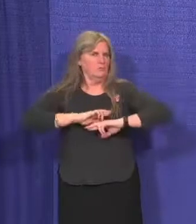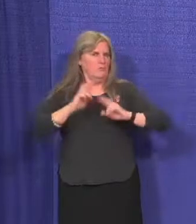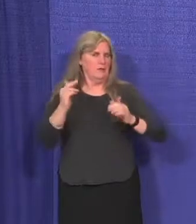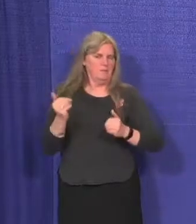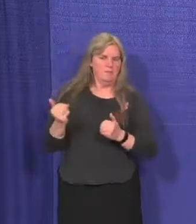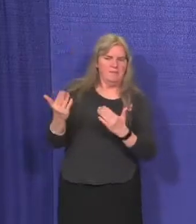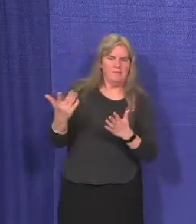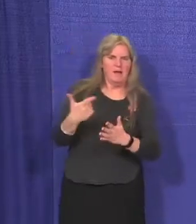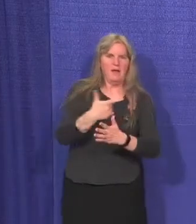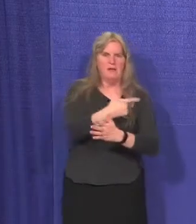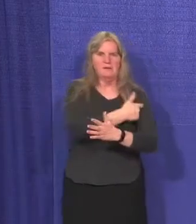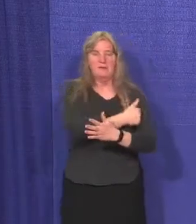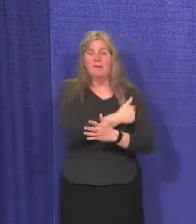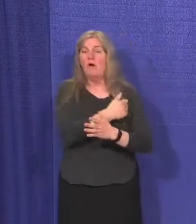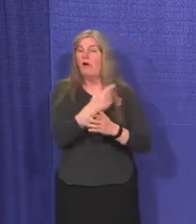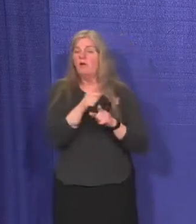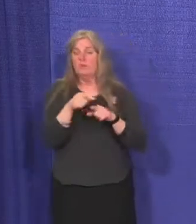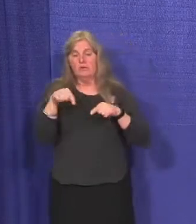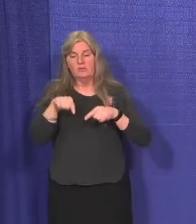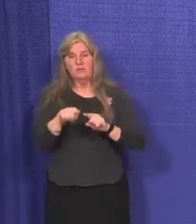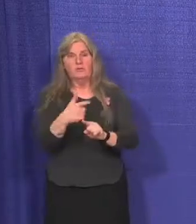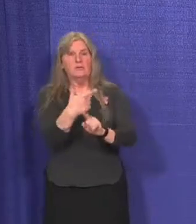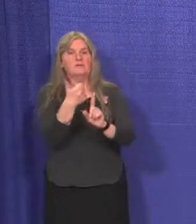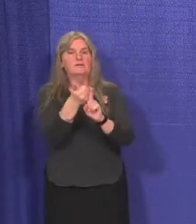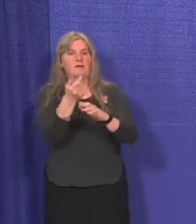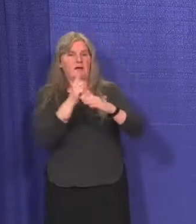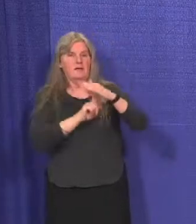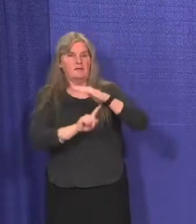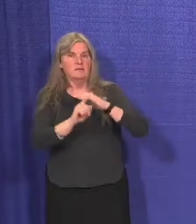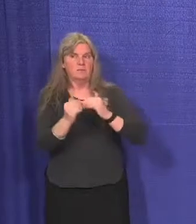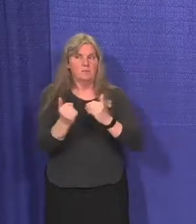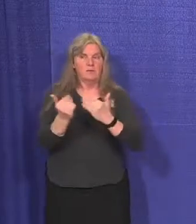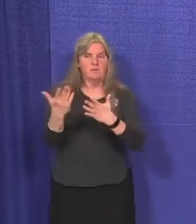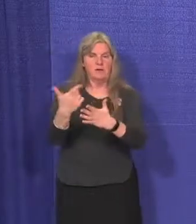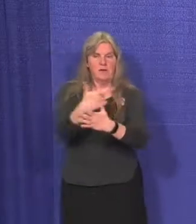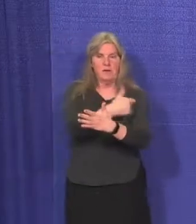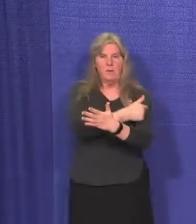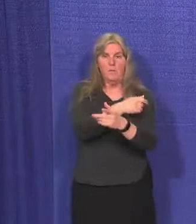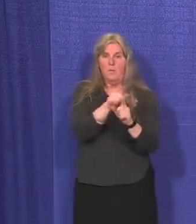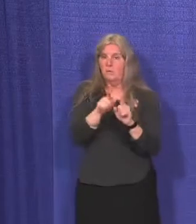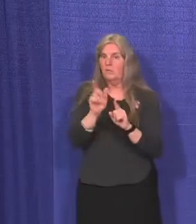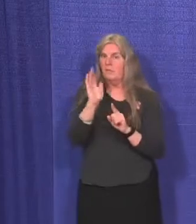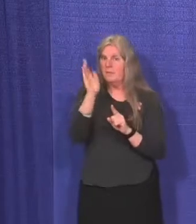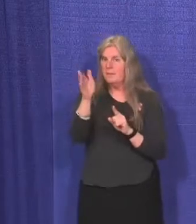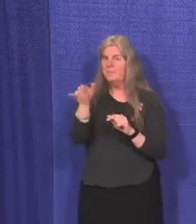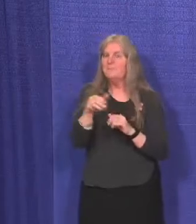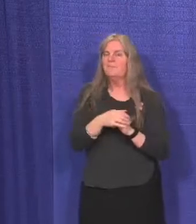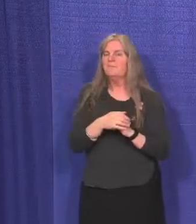That's going well. To answer the question of students, we have a special